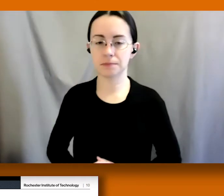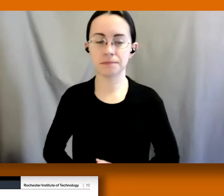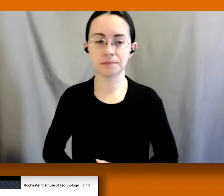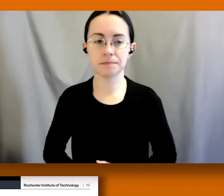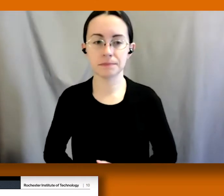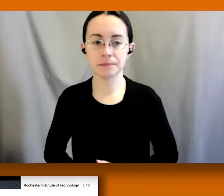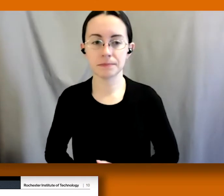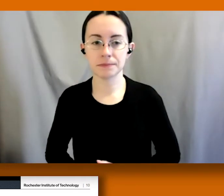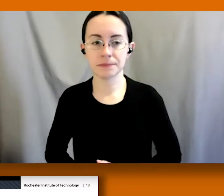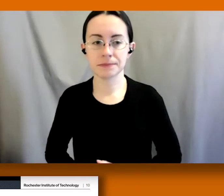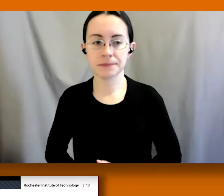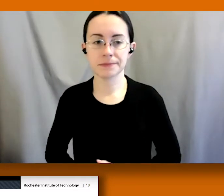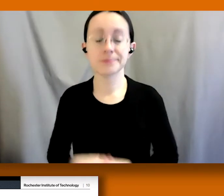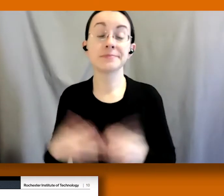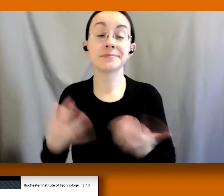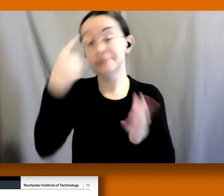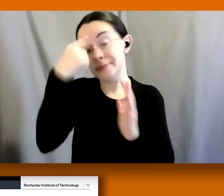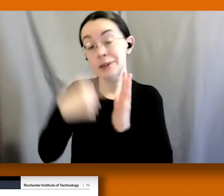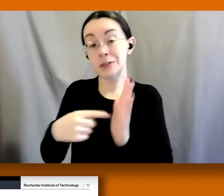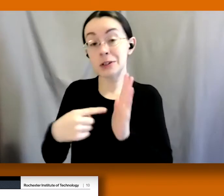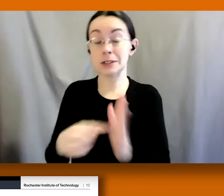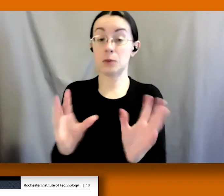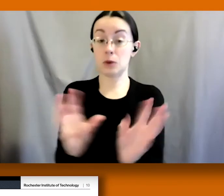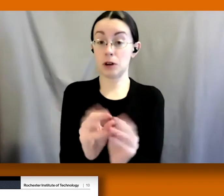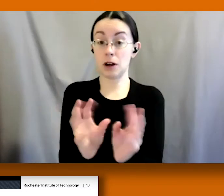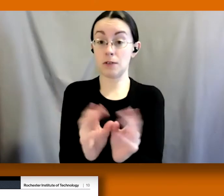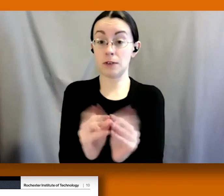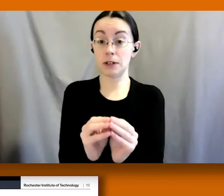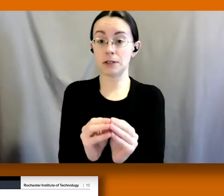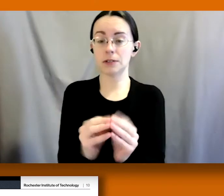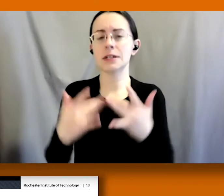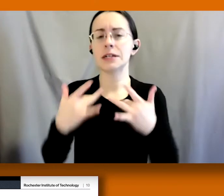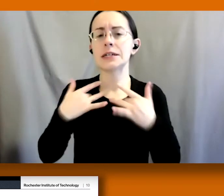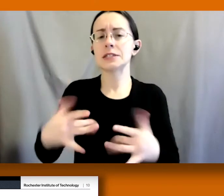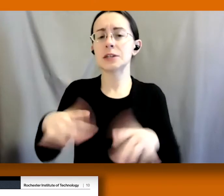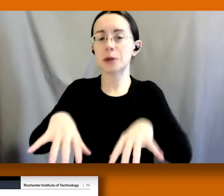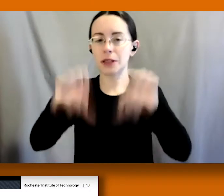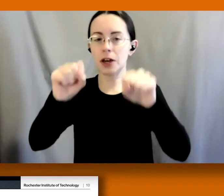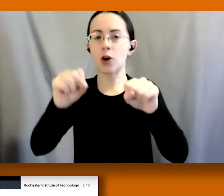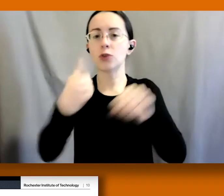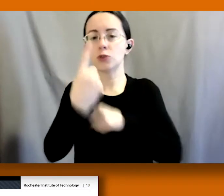An example would be a conference that's held on the East Coast and then the next year on the West Coast.